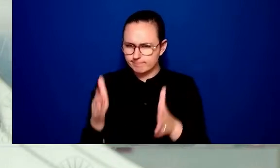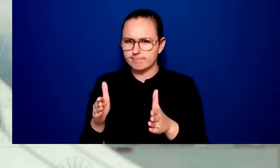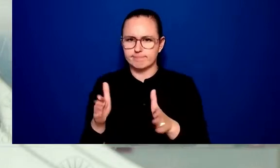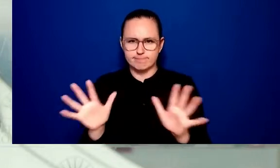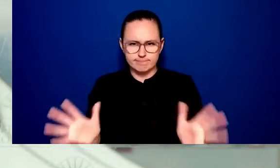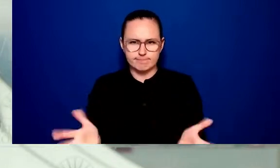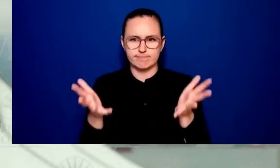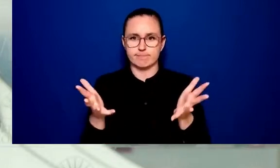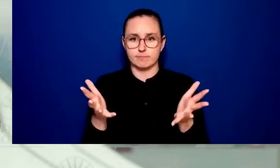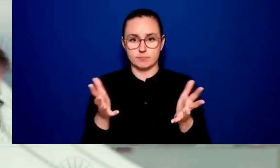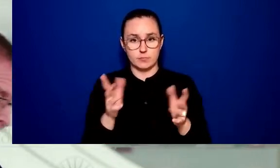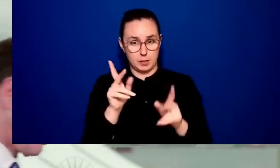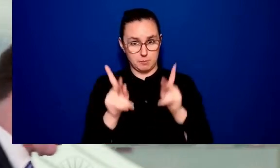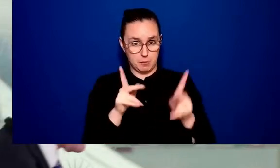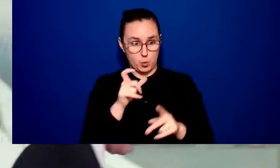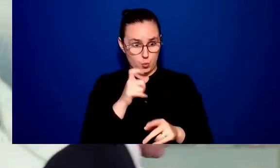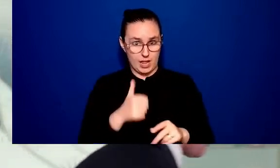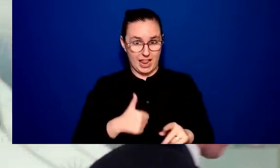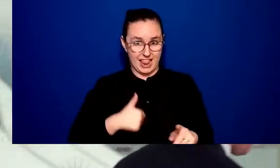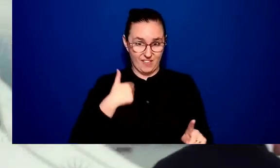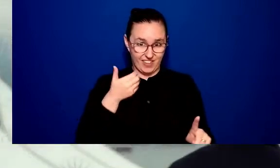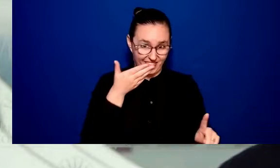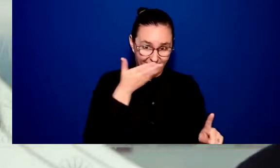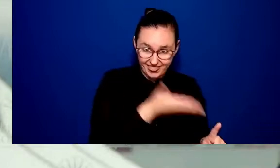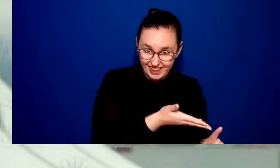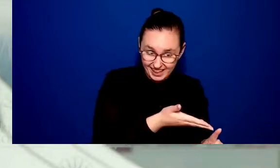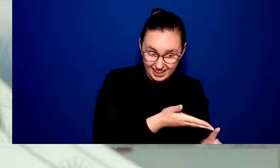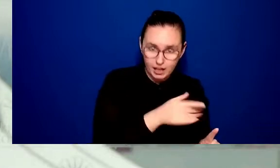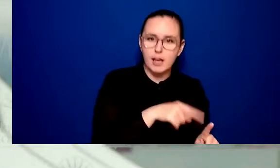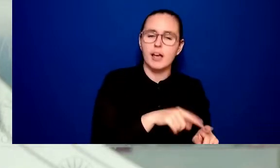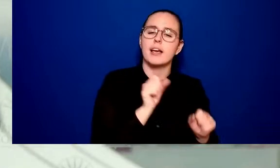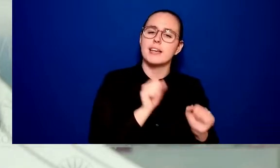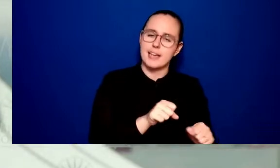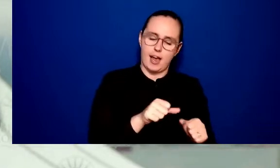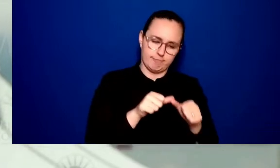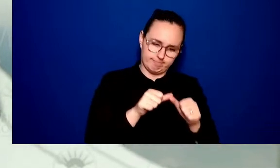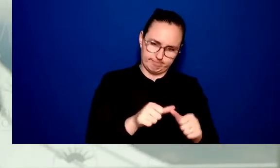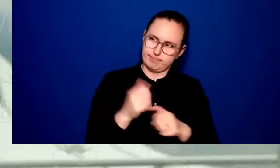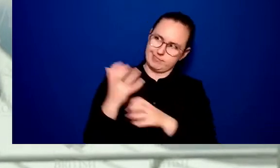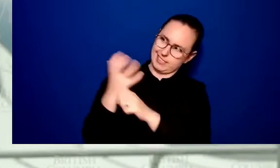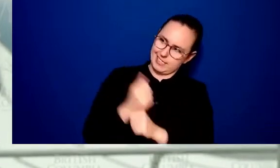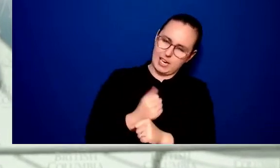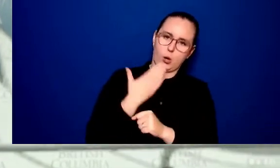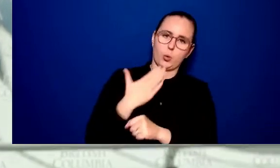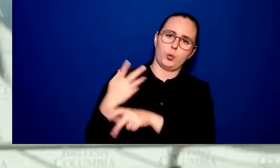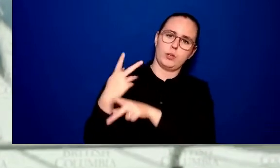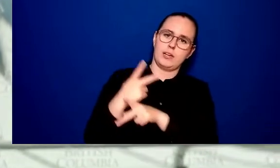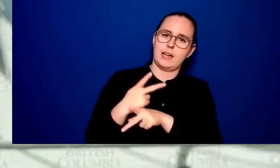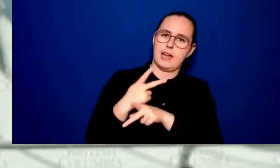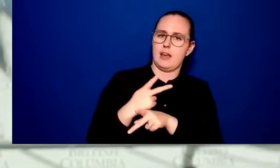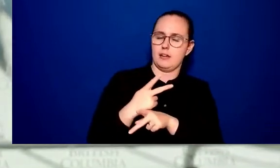to get the support. Then you.